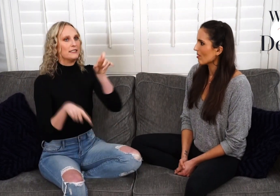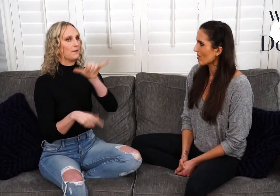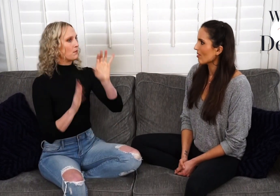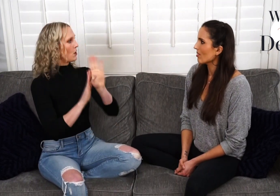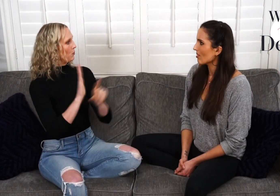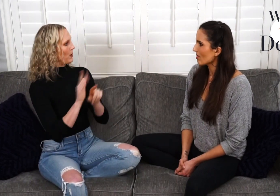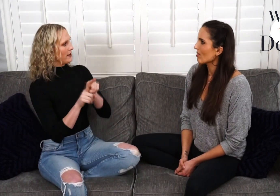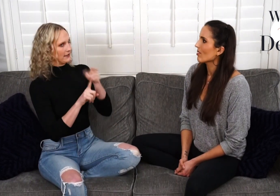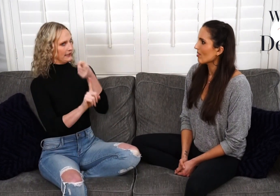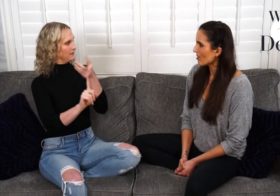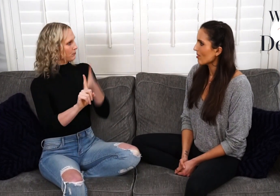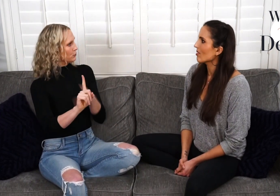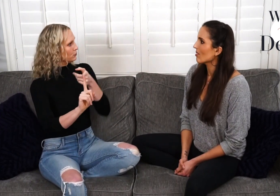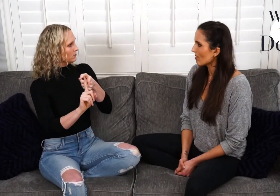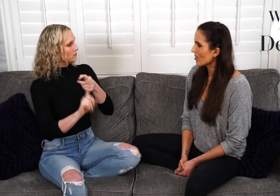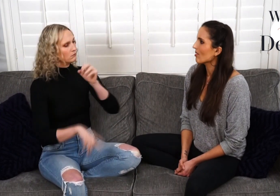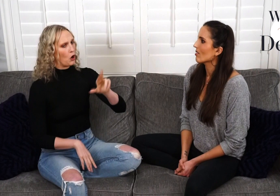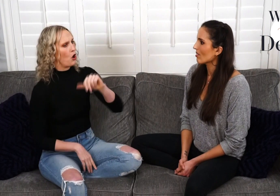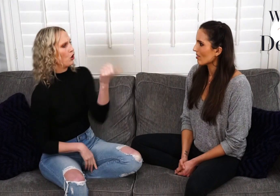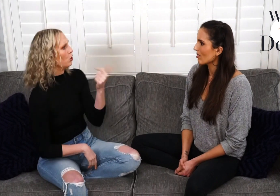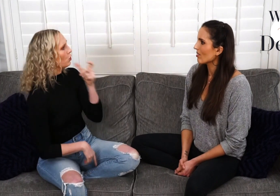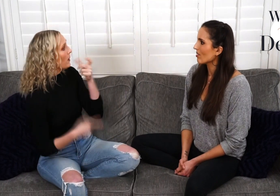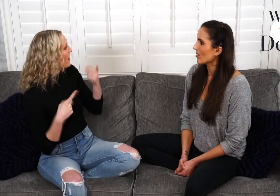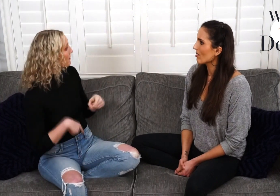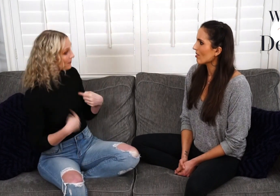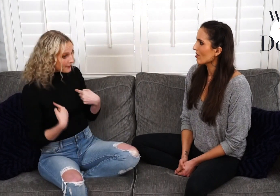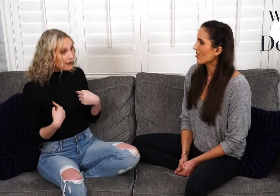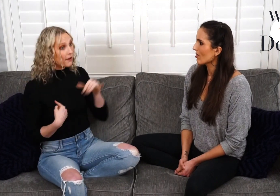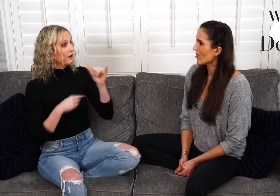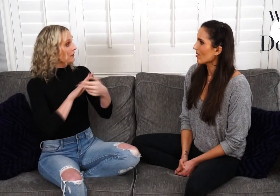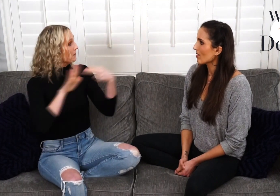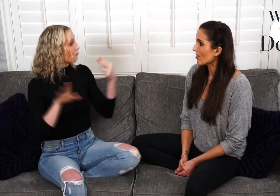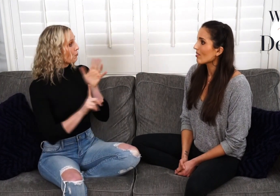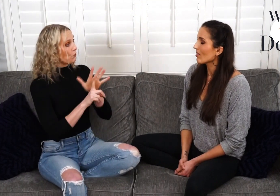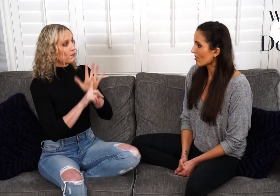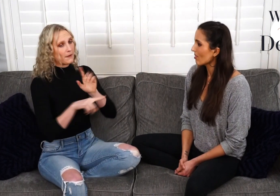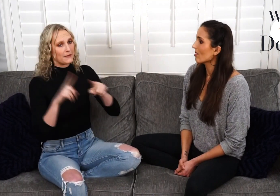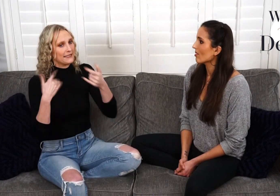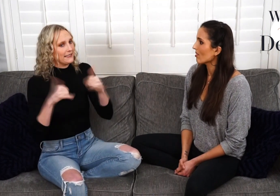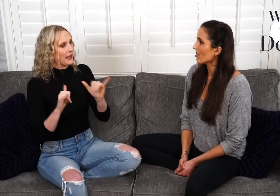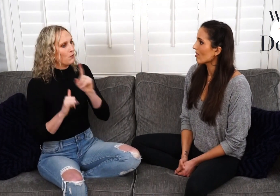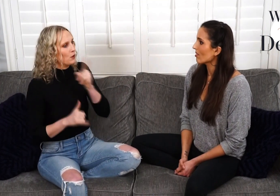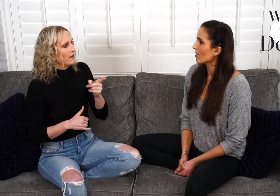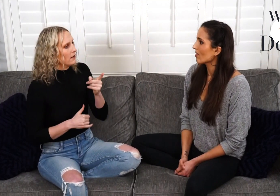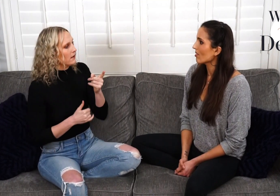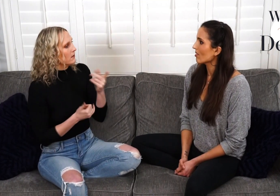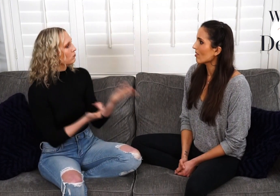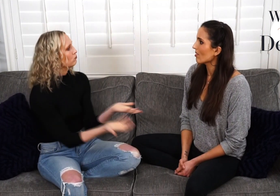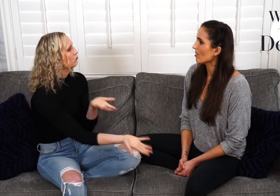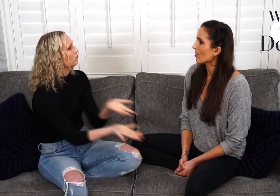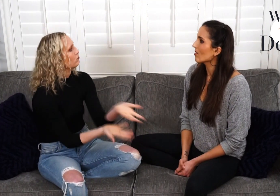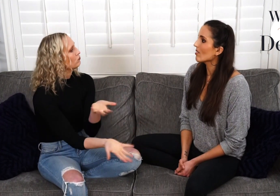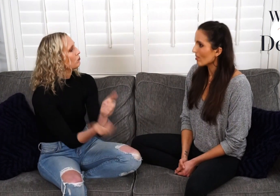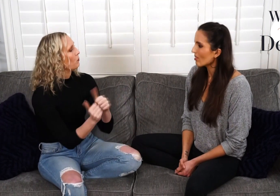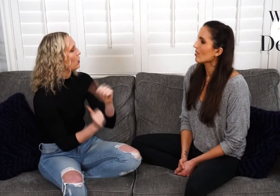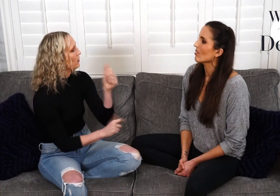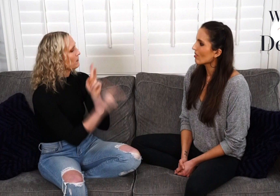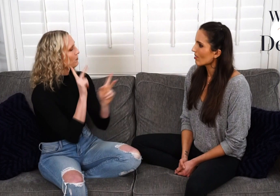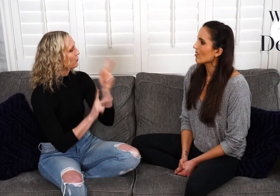from the same background as that person or there's another person, say that they're popular, but they're really... they love to interact with